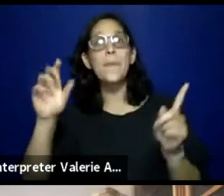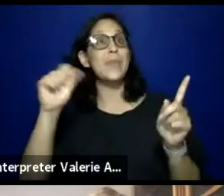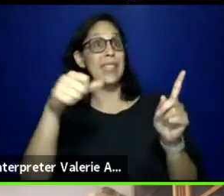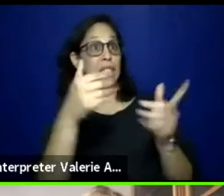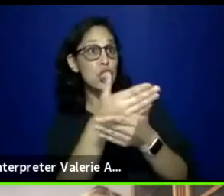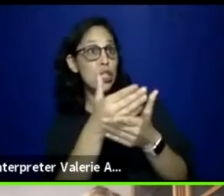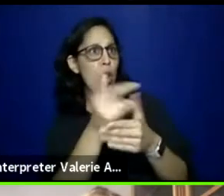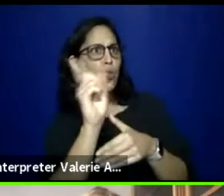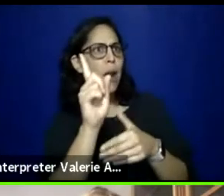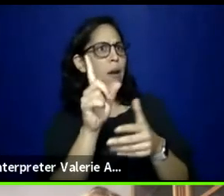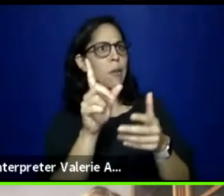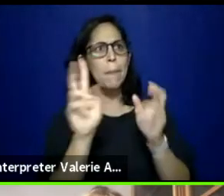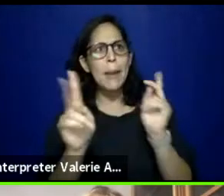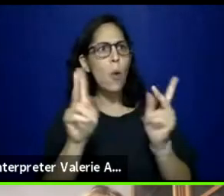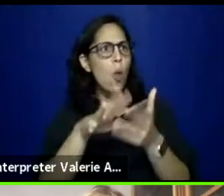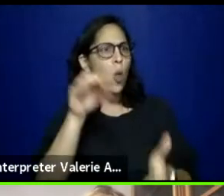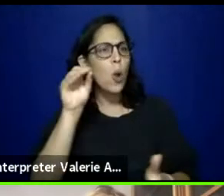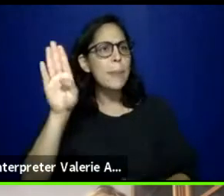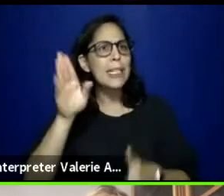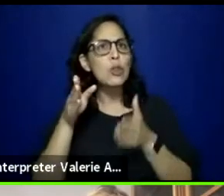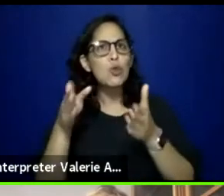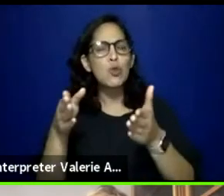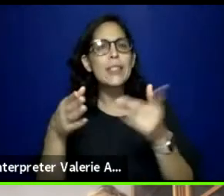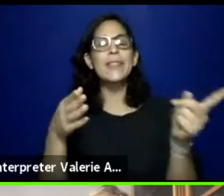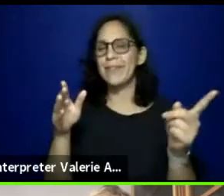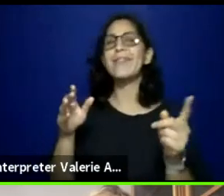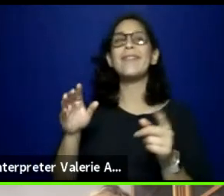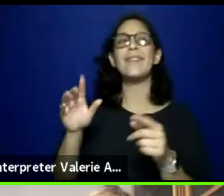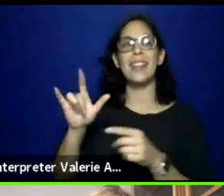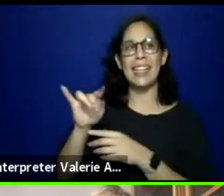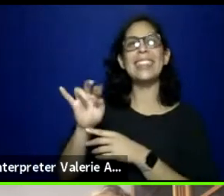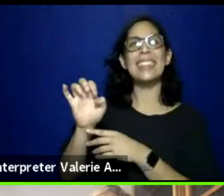bstreettheatre.org is our website, and we've still